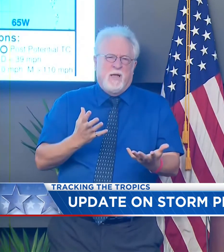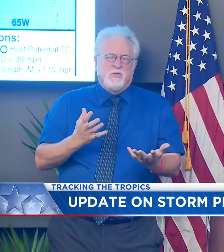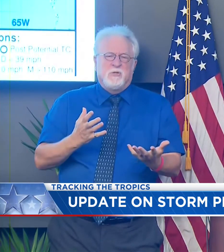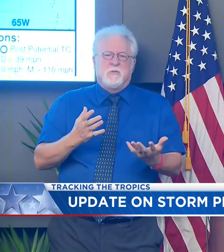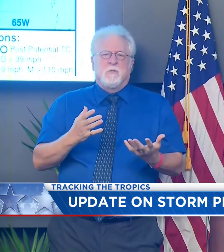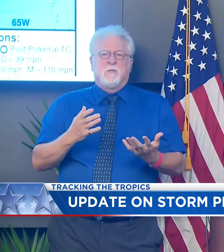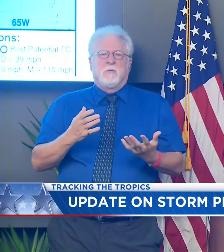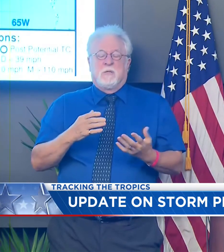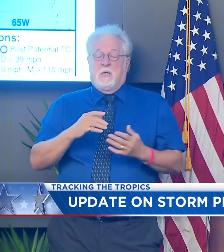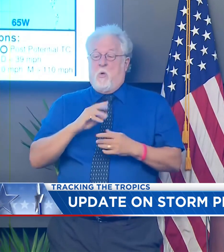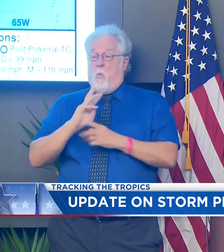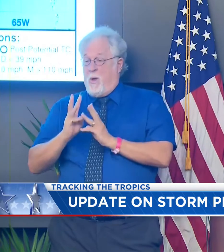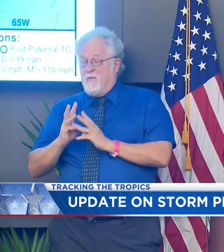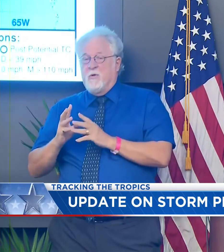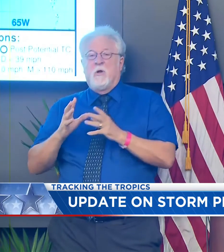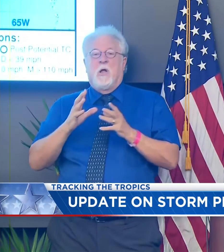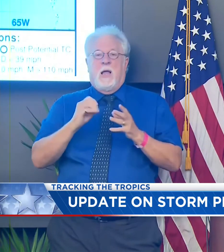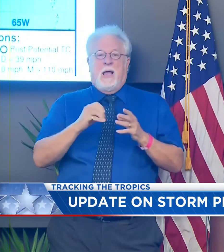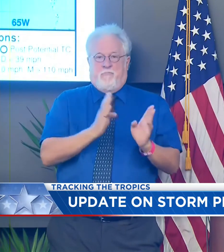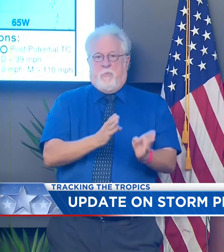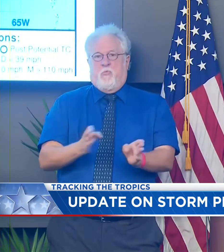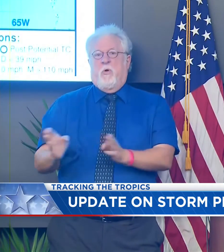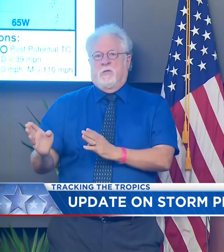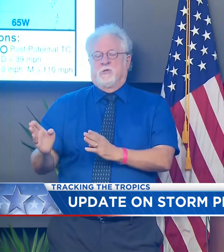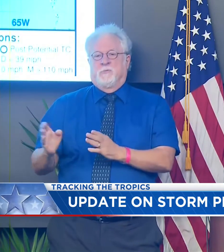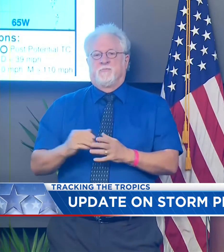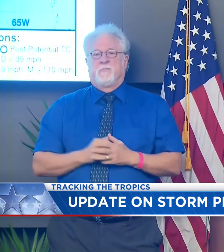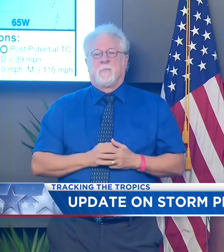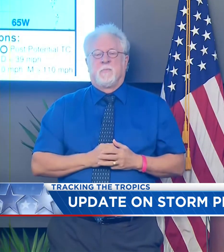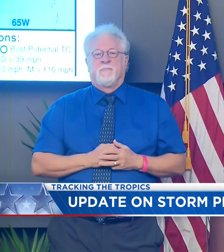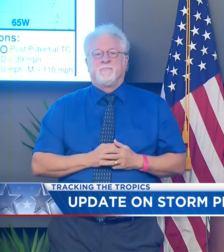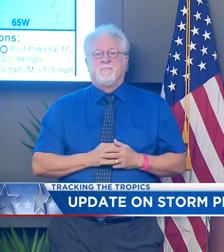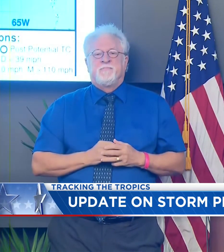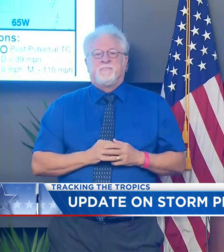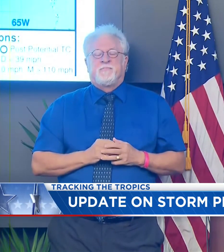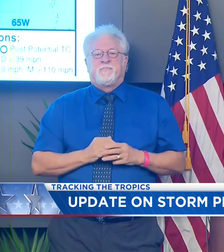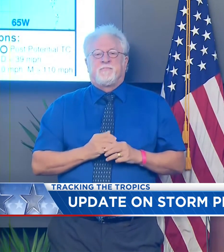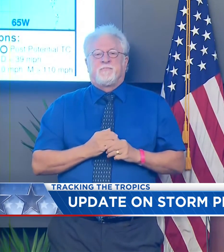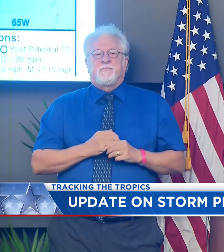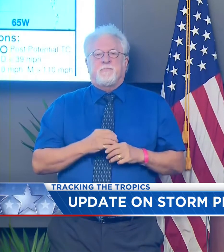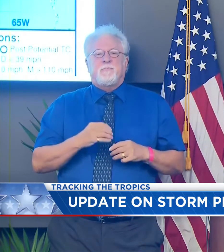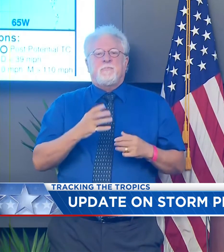WHICH WILL FOLLOW THE AFTERNOON UPDATE FROM THE NATIONAL WEATHER SERVICE. AND WE'LL HAVE MORE INFORMATION